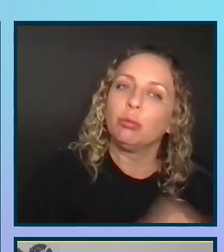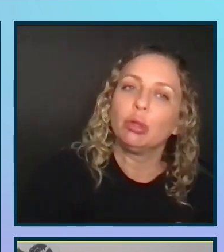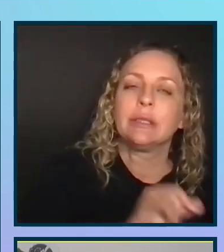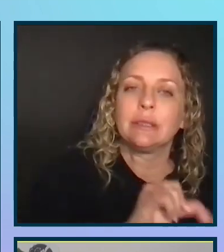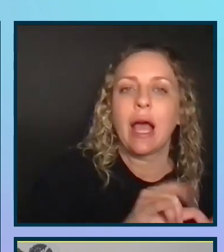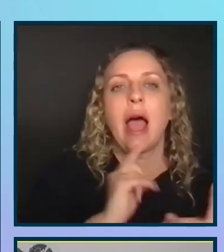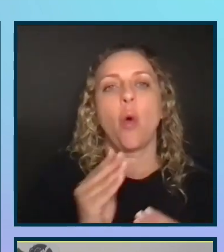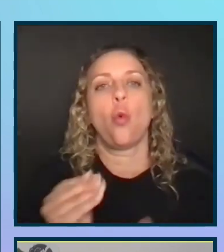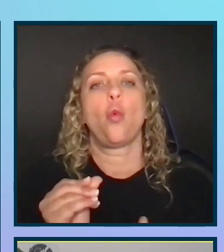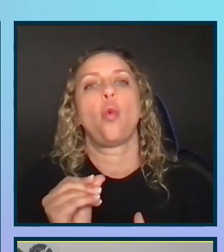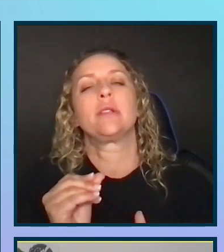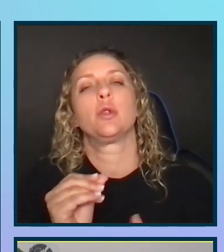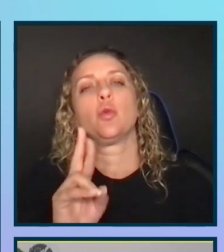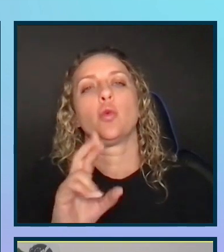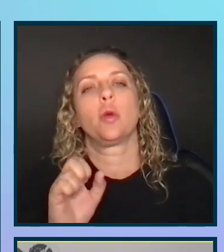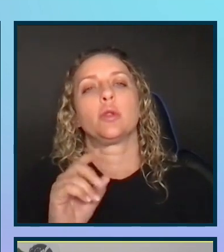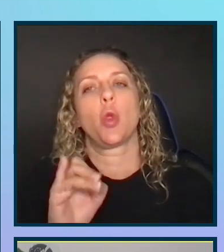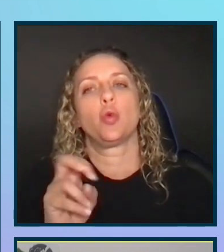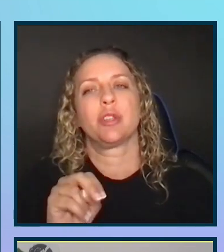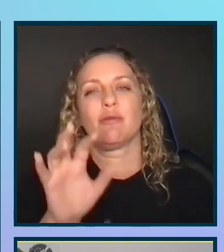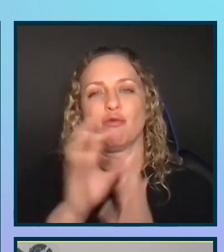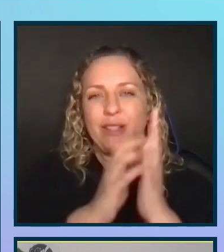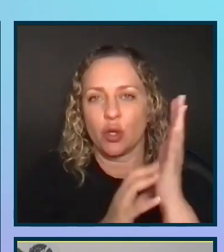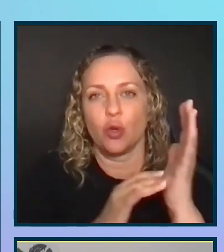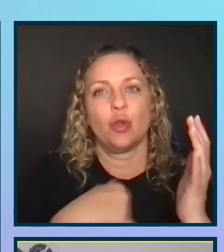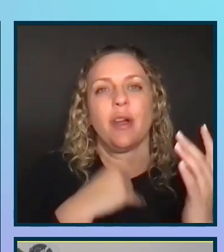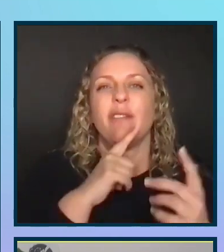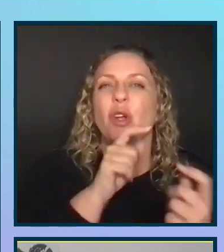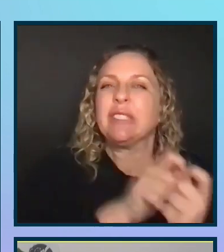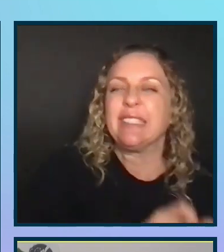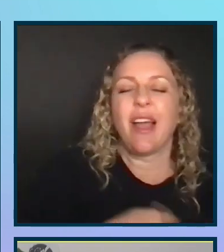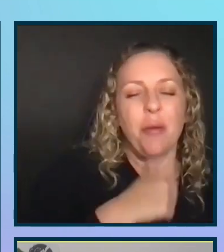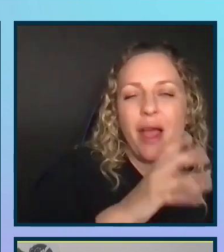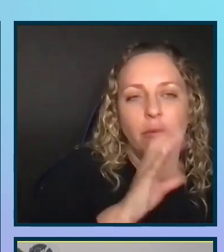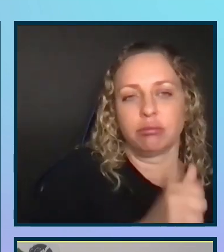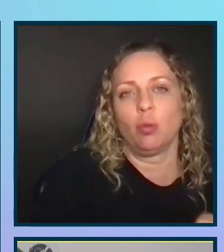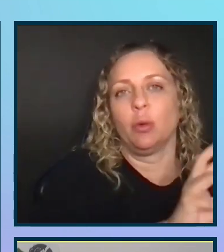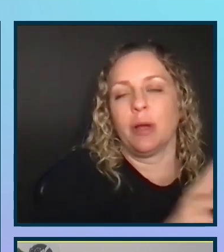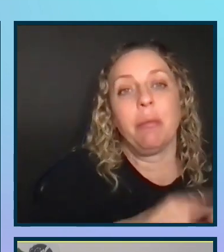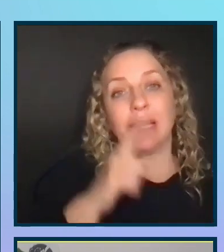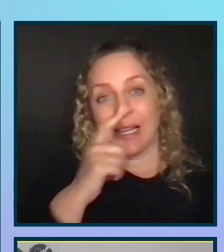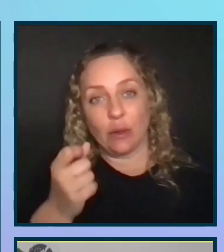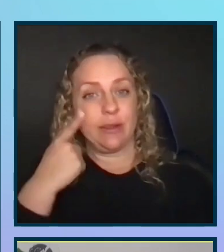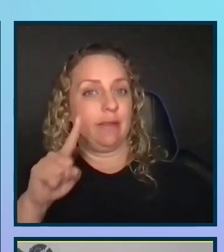So I never go into that level of details for websites, but I think it can be quite interesting for native application.